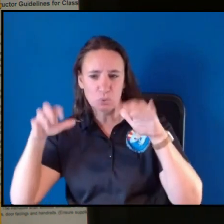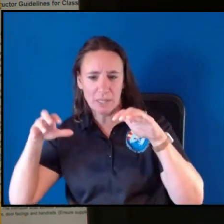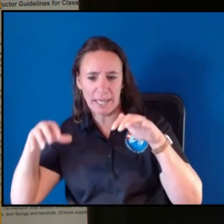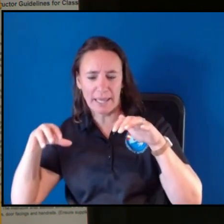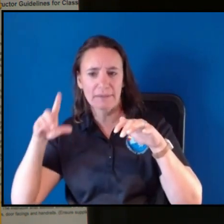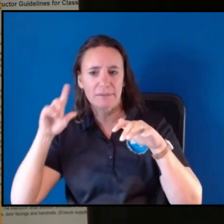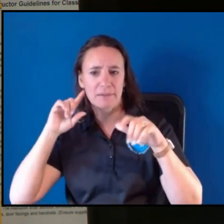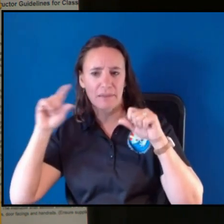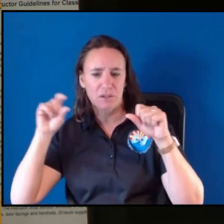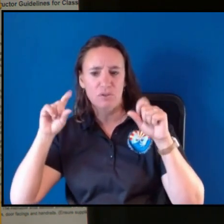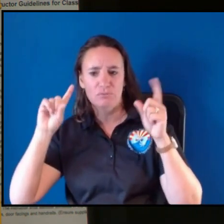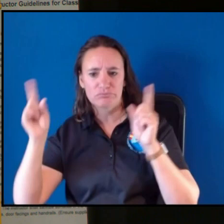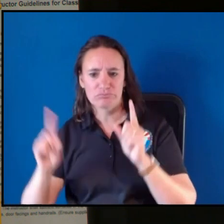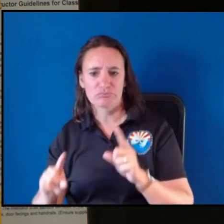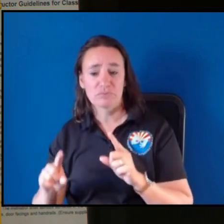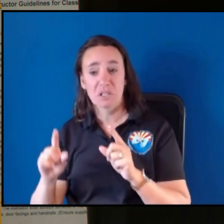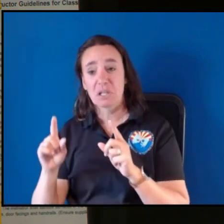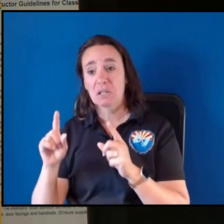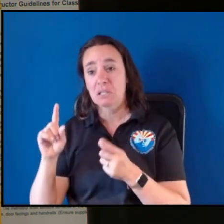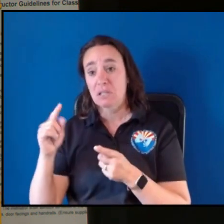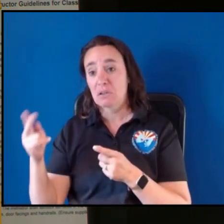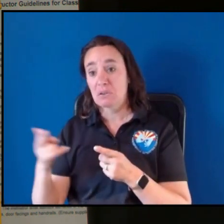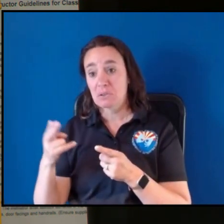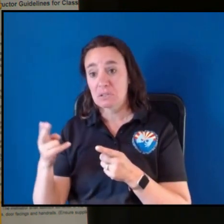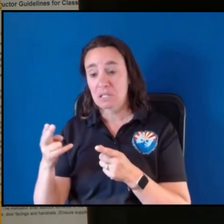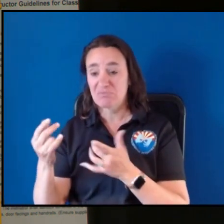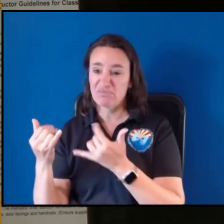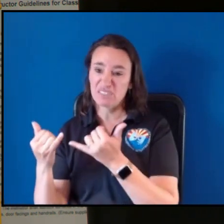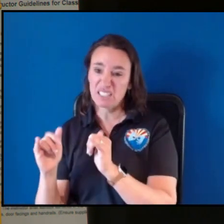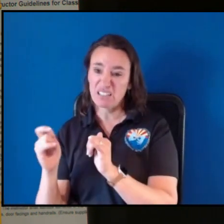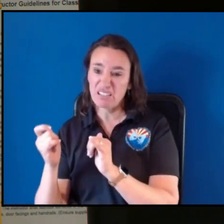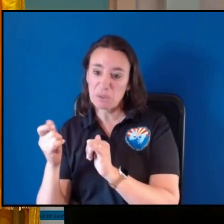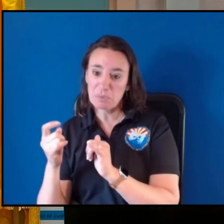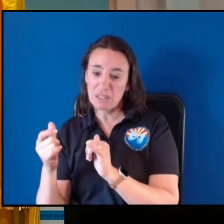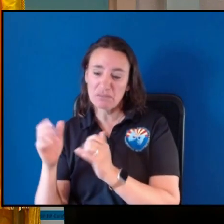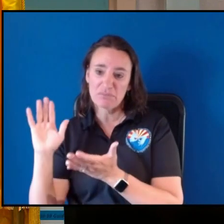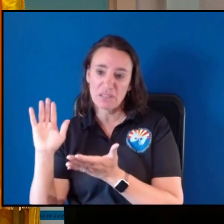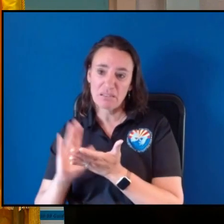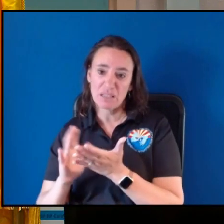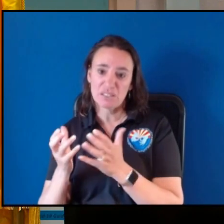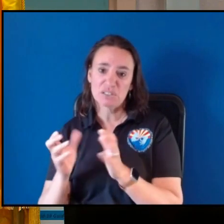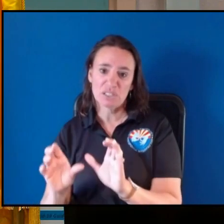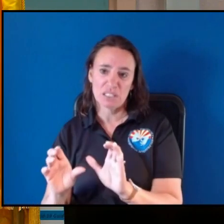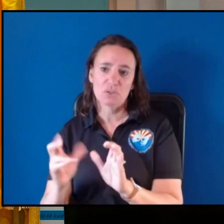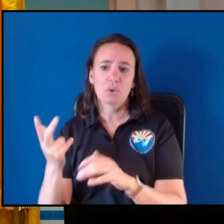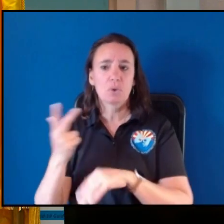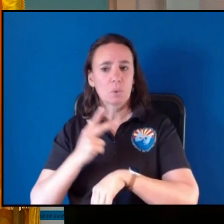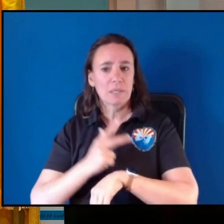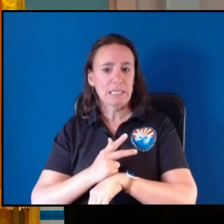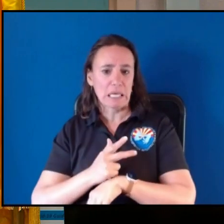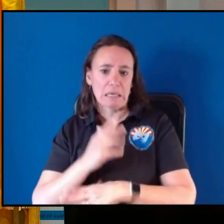chances but still in play. So, so we do have 3 days, we do have some chance that we'd see some higher relative